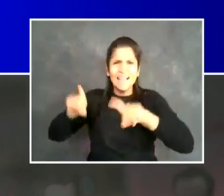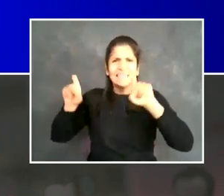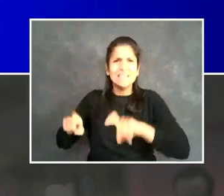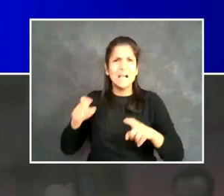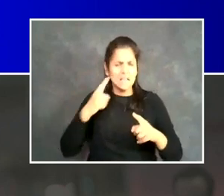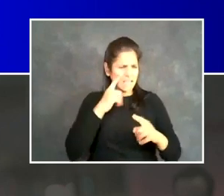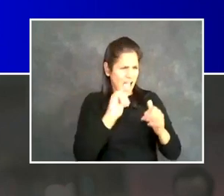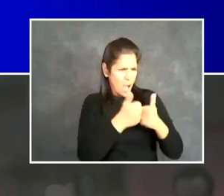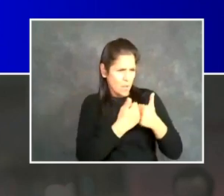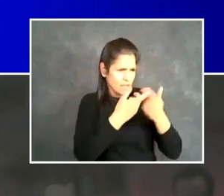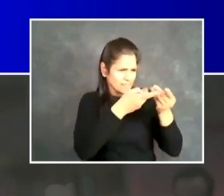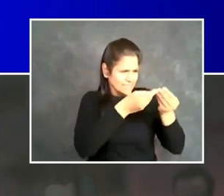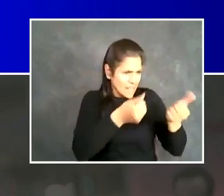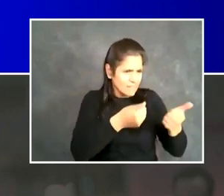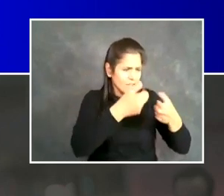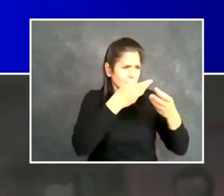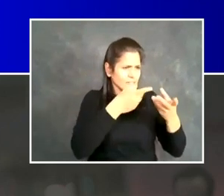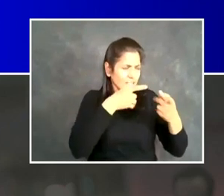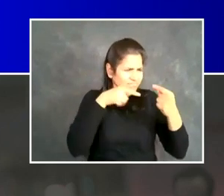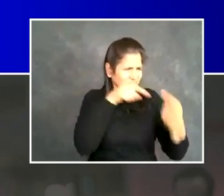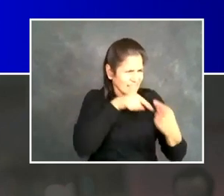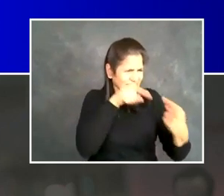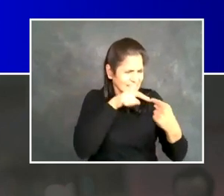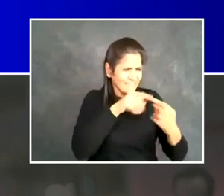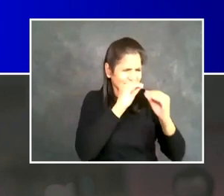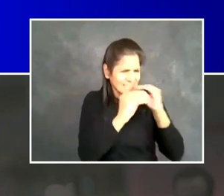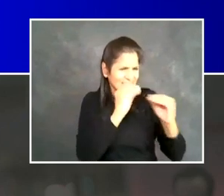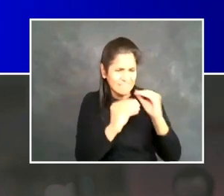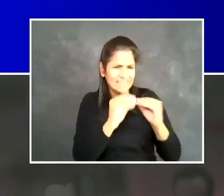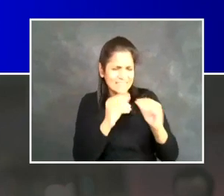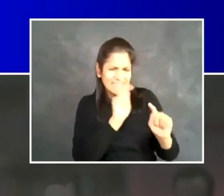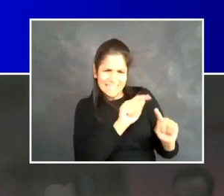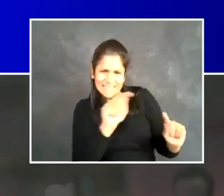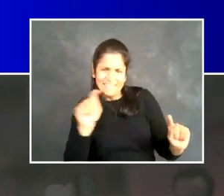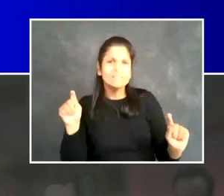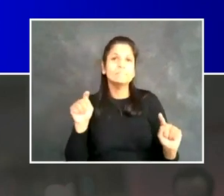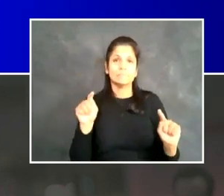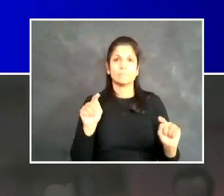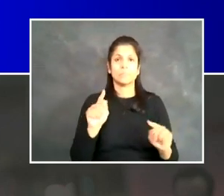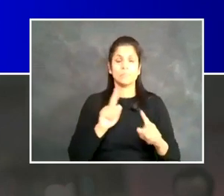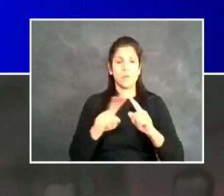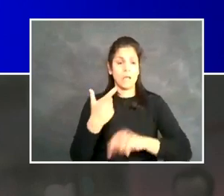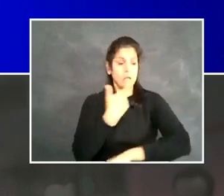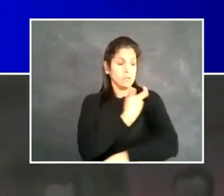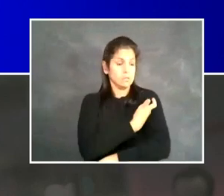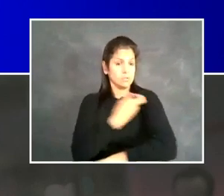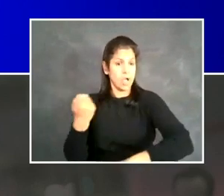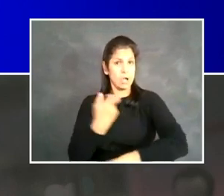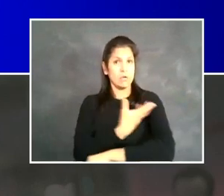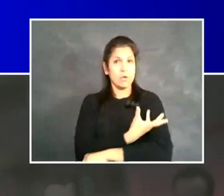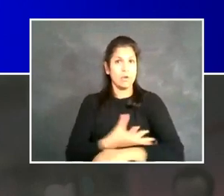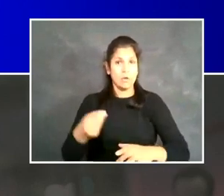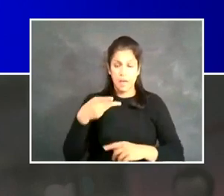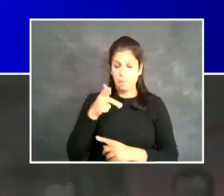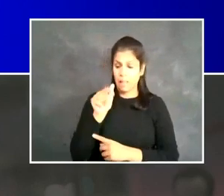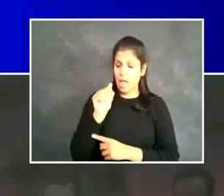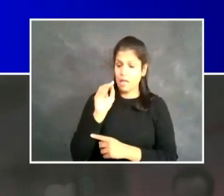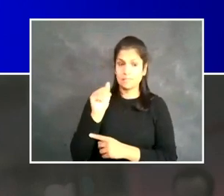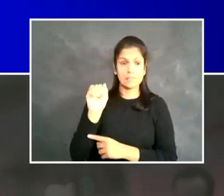SAVES OTHER LIVES IS ENTIRELY CONSISTENT WITH EVERYTHING THEY'VE DEVOTED THEIR LIVES TO. AND THEN THERE'S THE FACT THAT